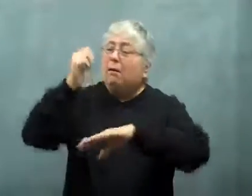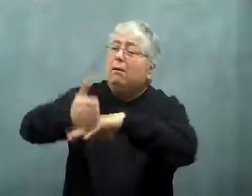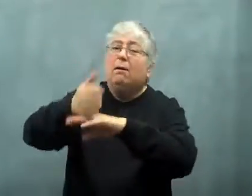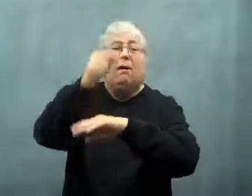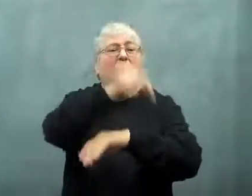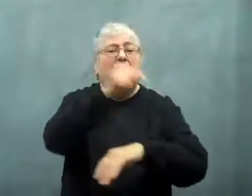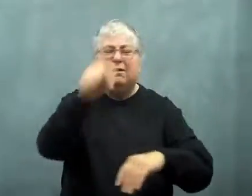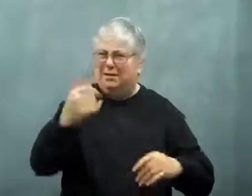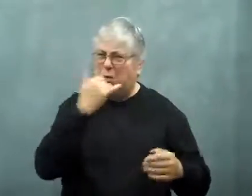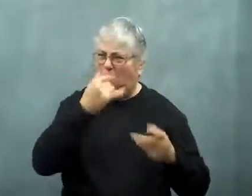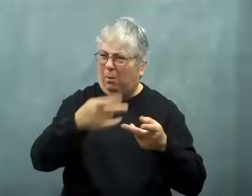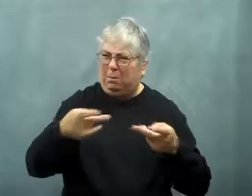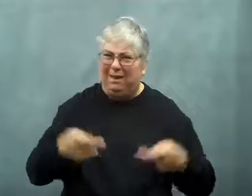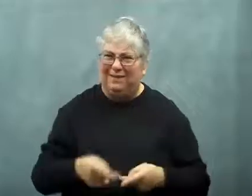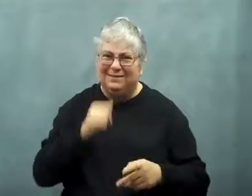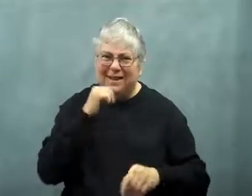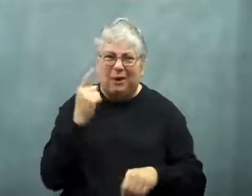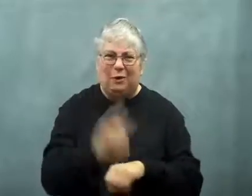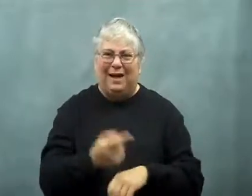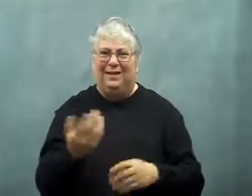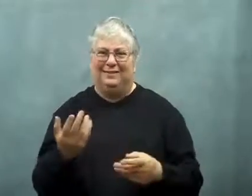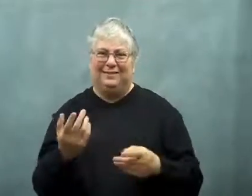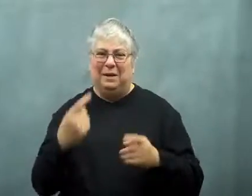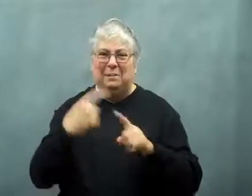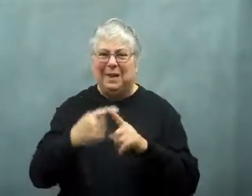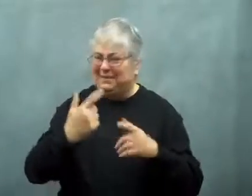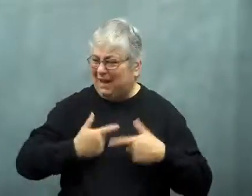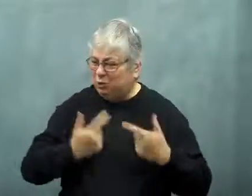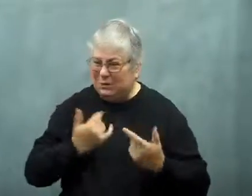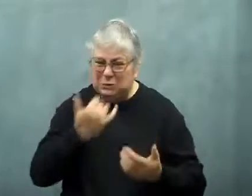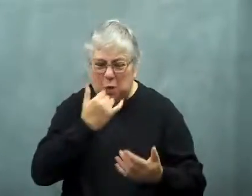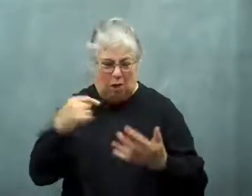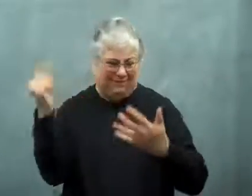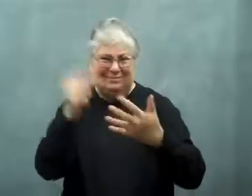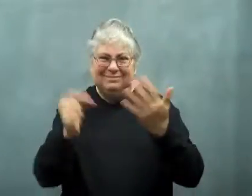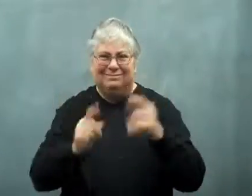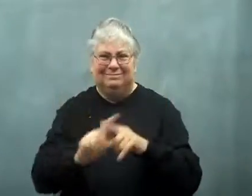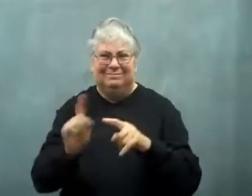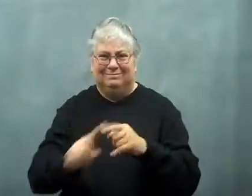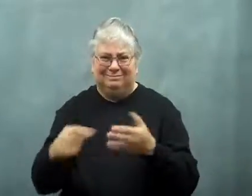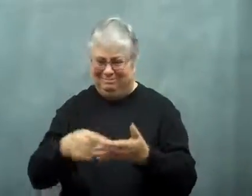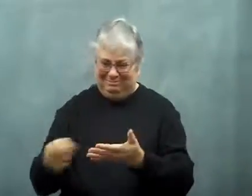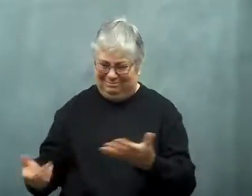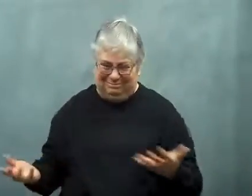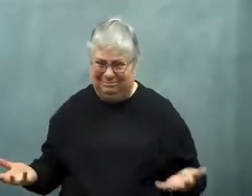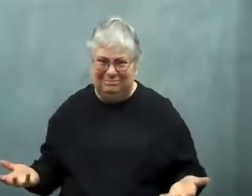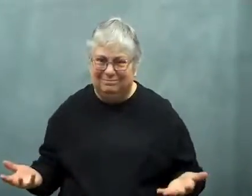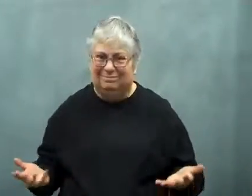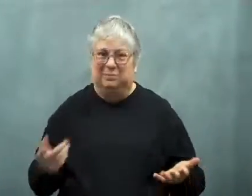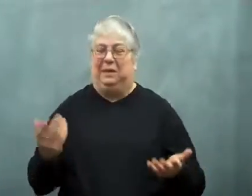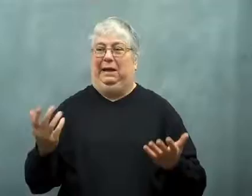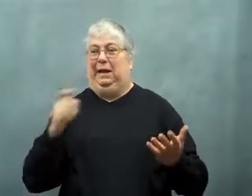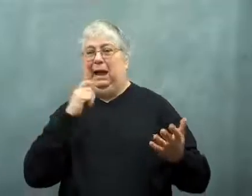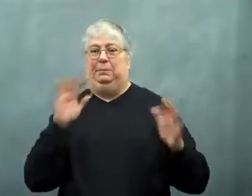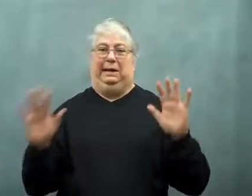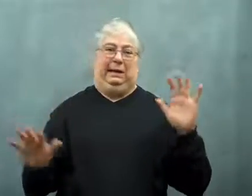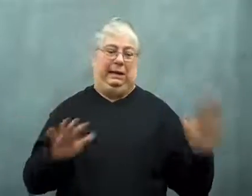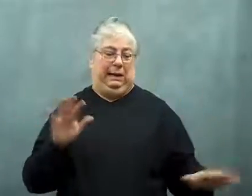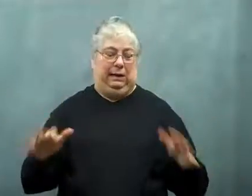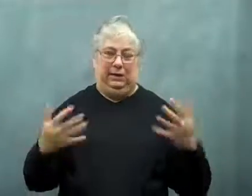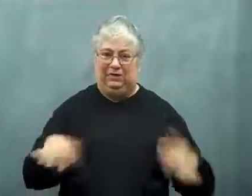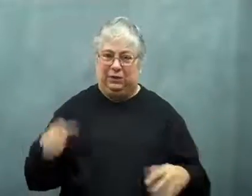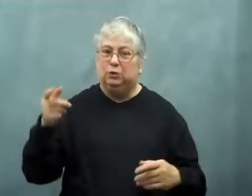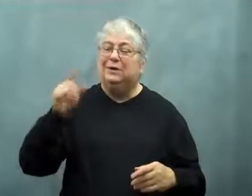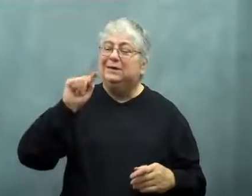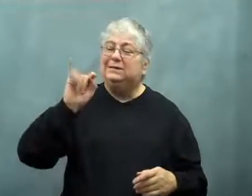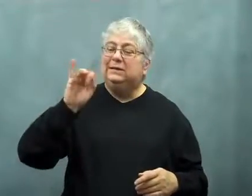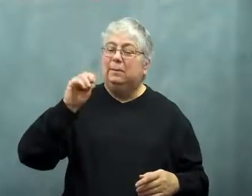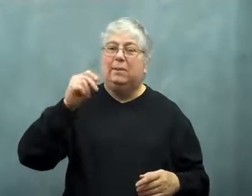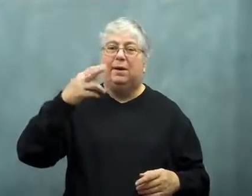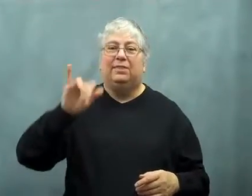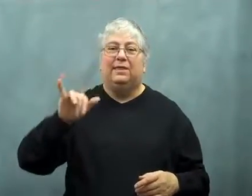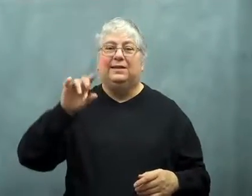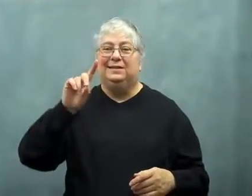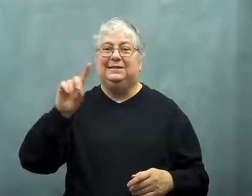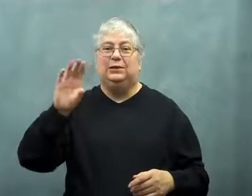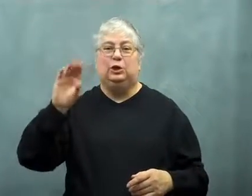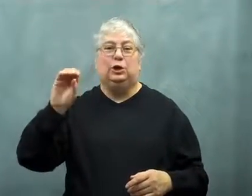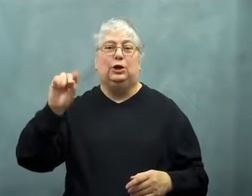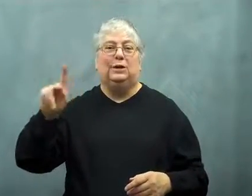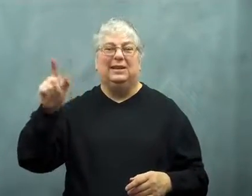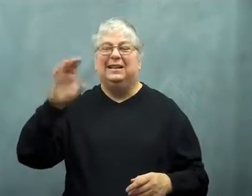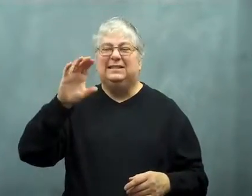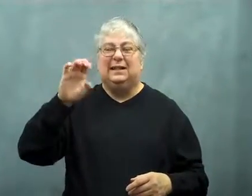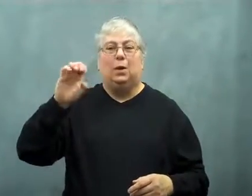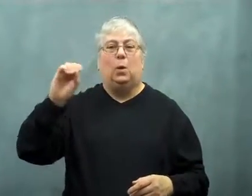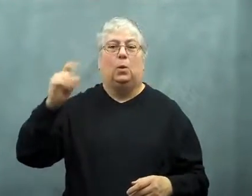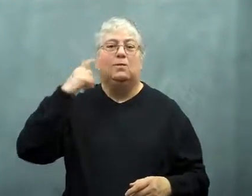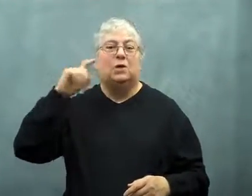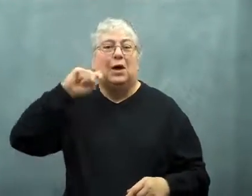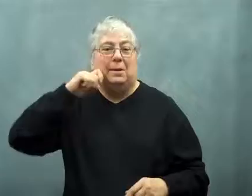Landmarks were in the wrong place, and there were wrong addresses, etc.